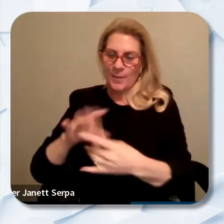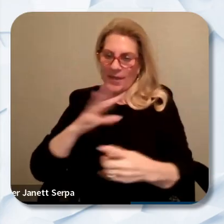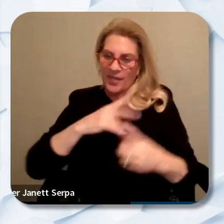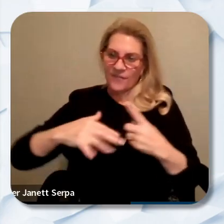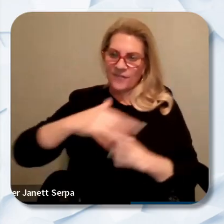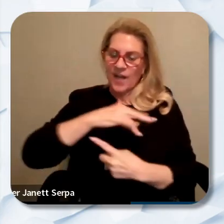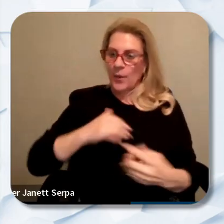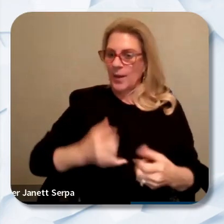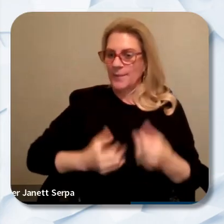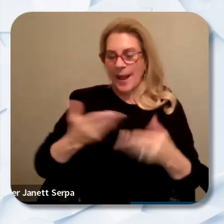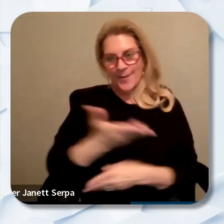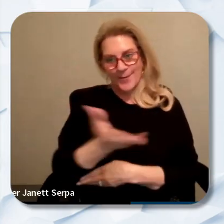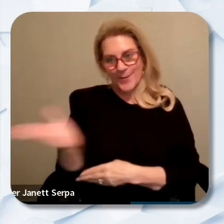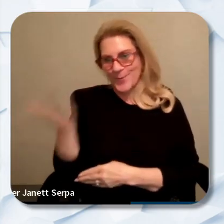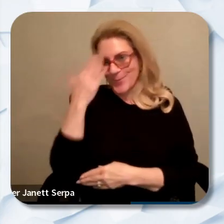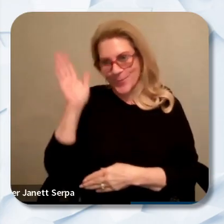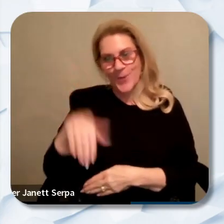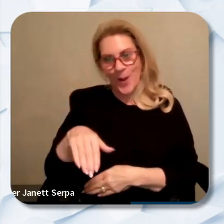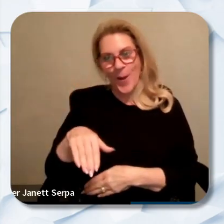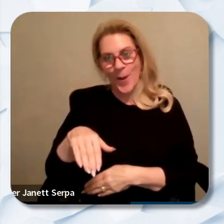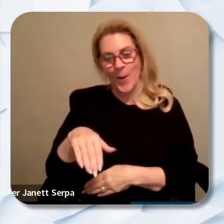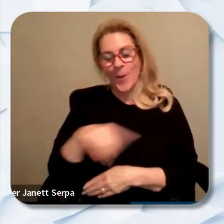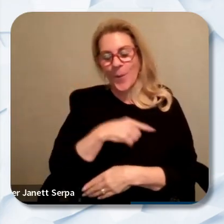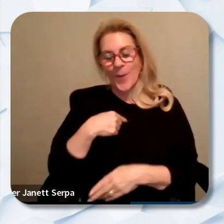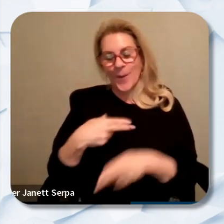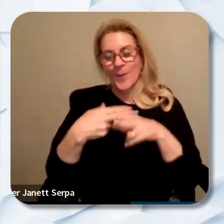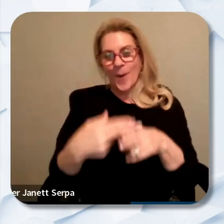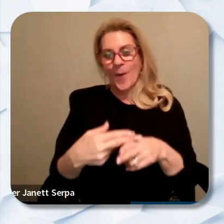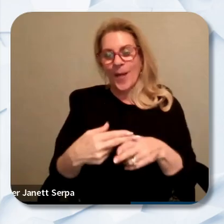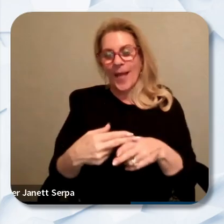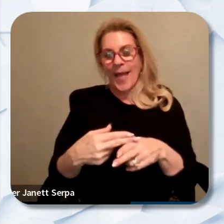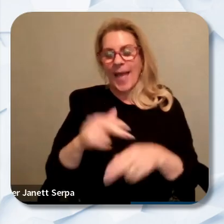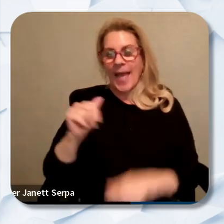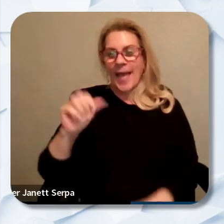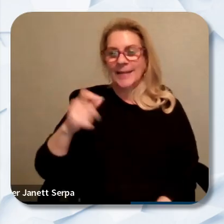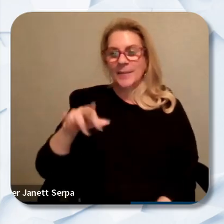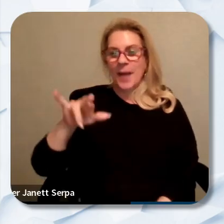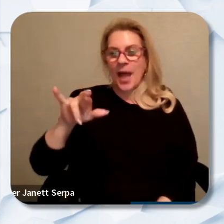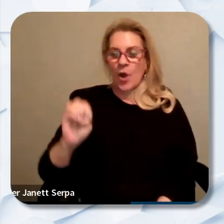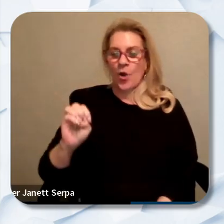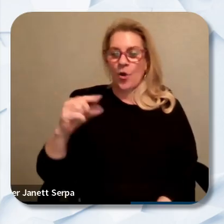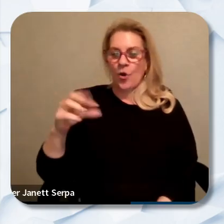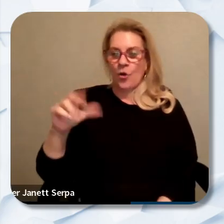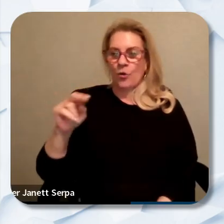as many of you know in the field fondly refer to it as the ASPIRE grant. Jade has over 14 years of